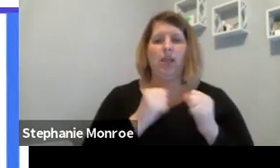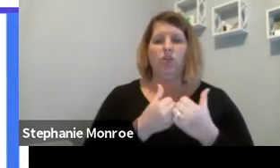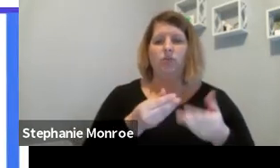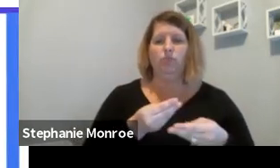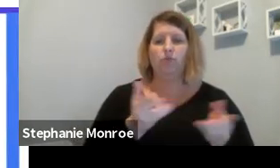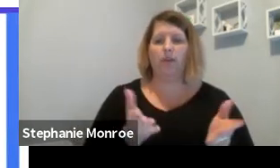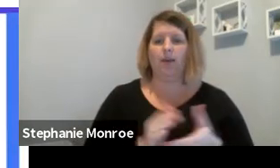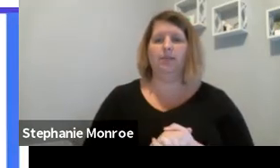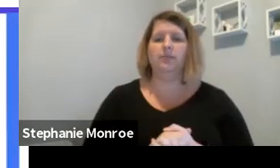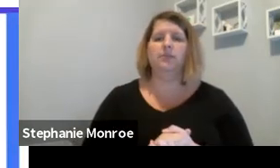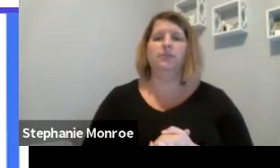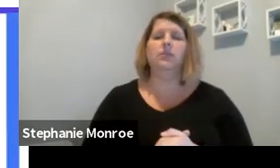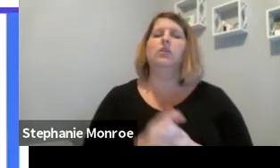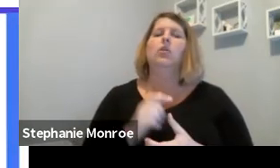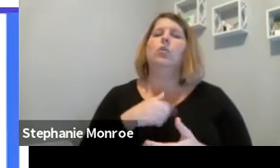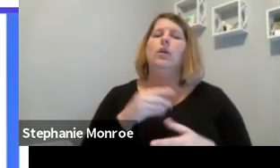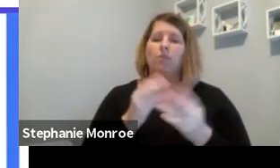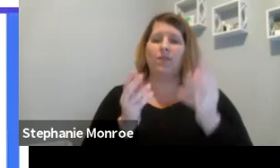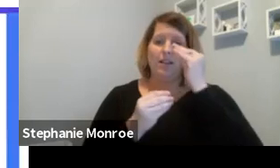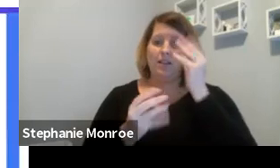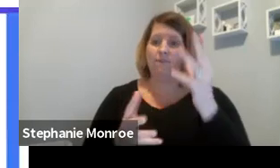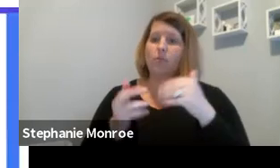We provide information and referrals.